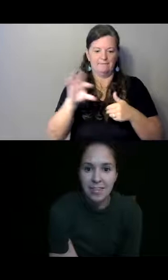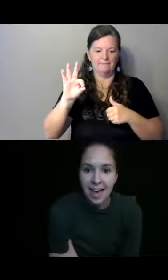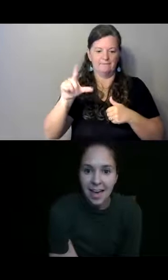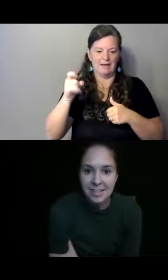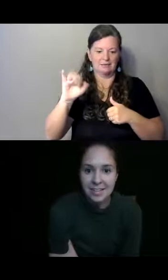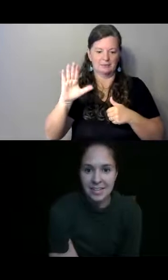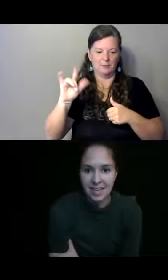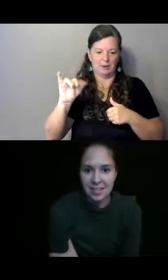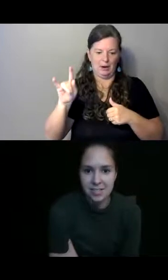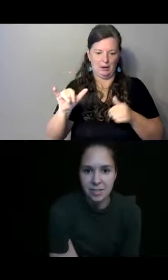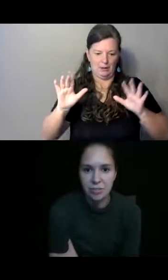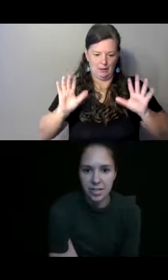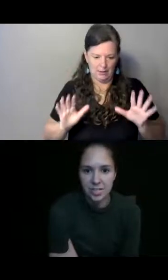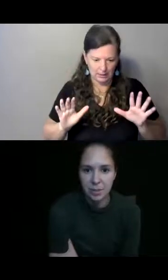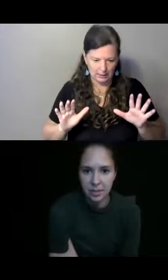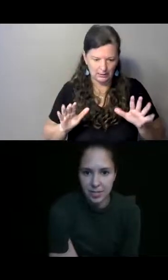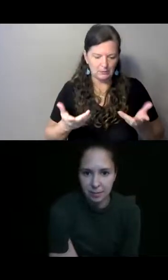that takes flexibility.